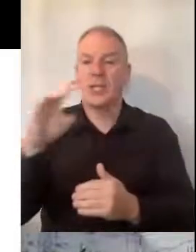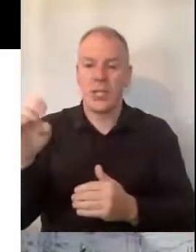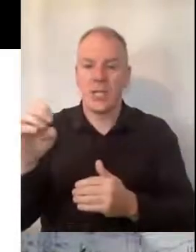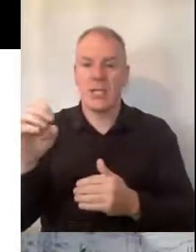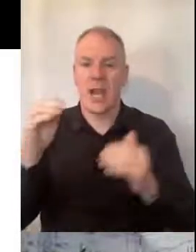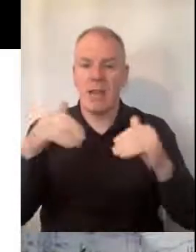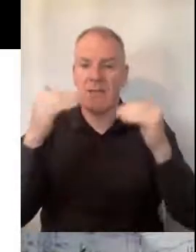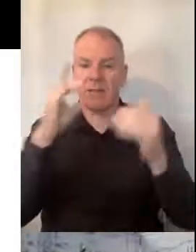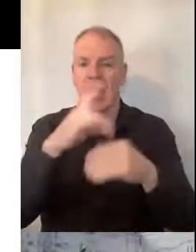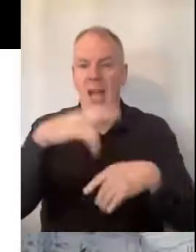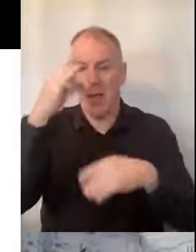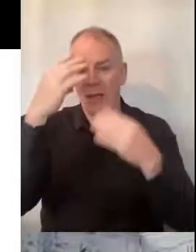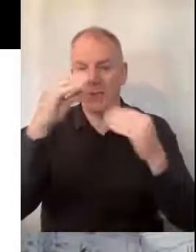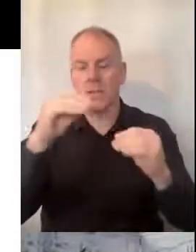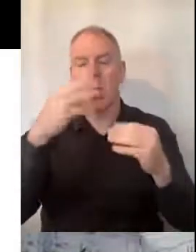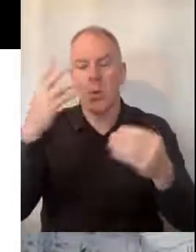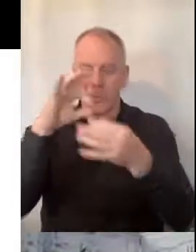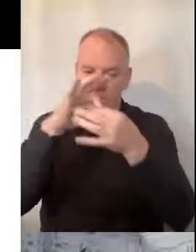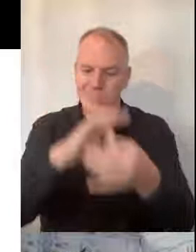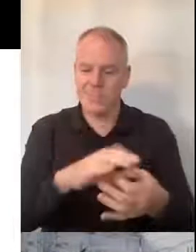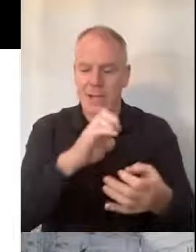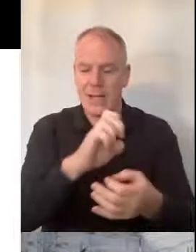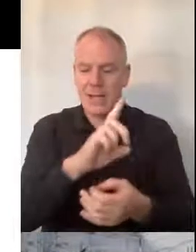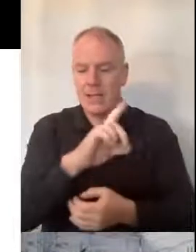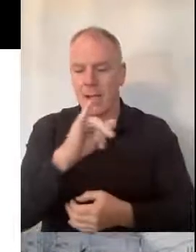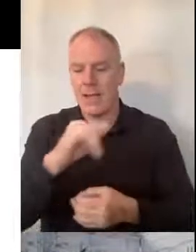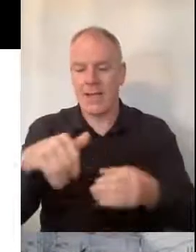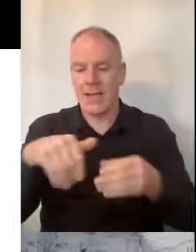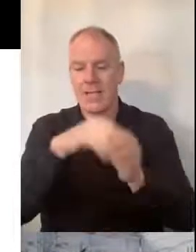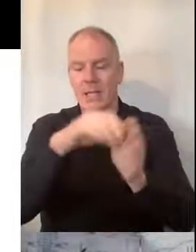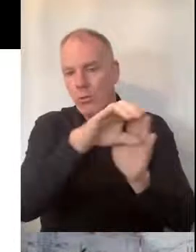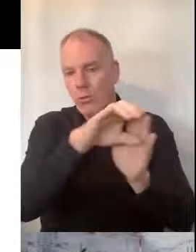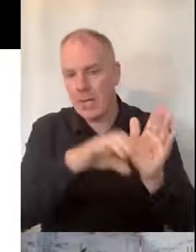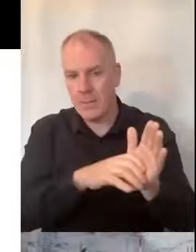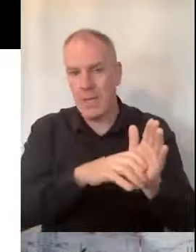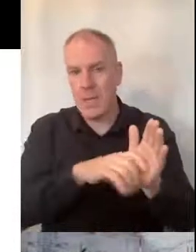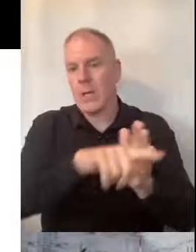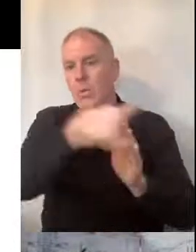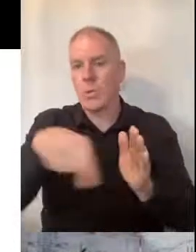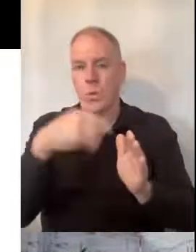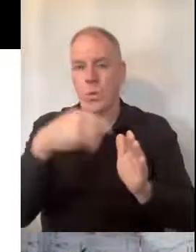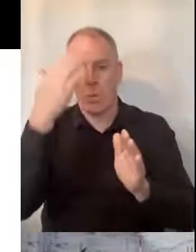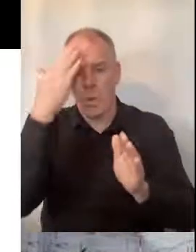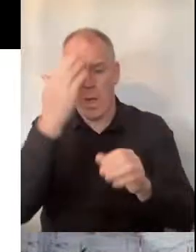Of embedding EDI in the curriculum. And I want you anyone who is kind of familiar with universal design for learning.